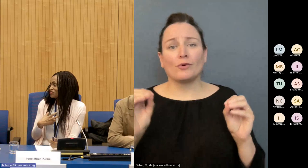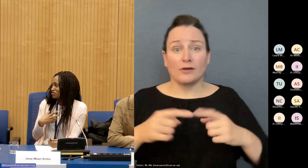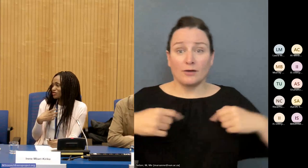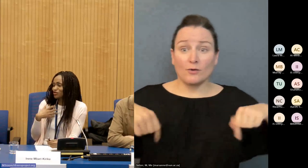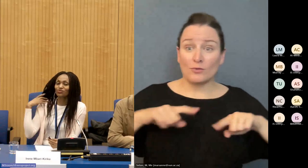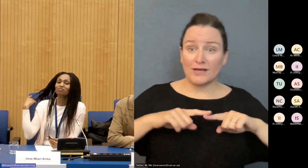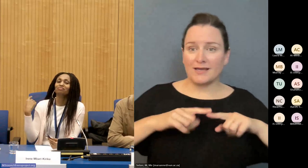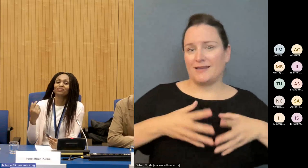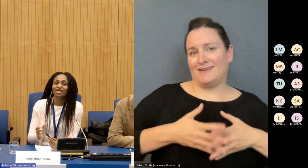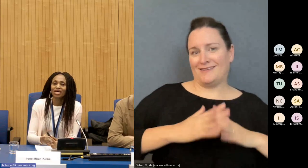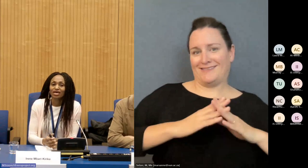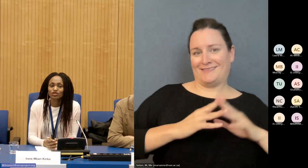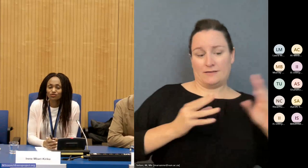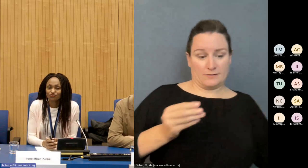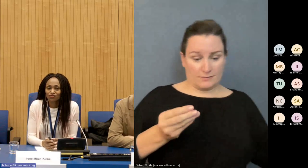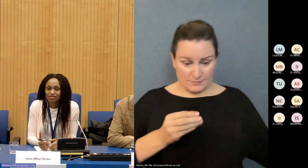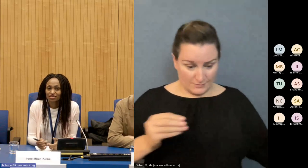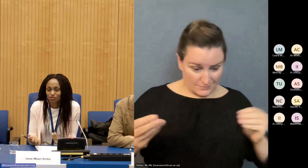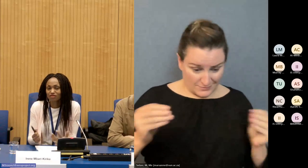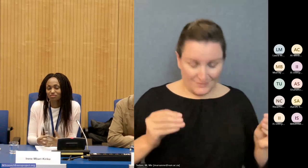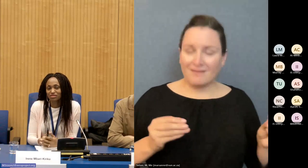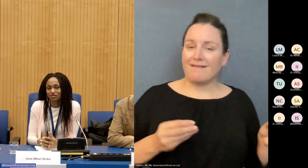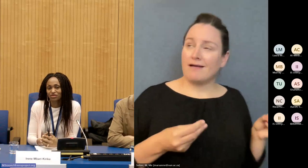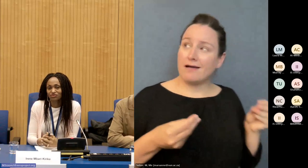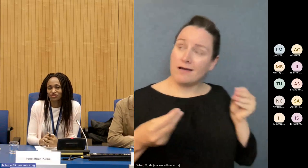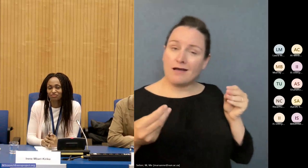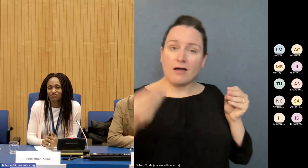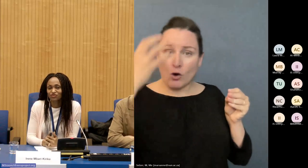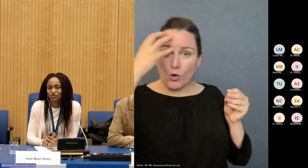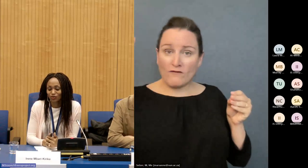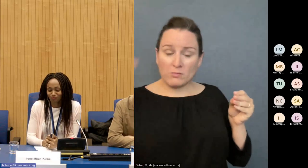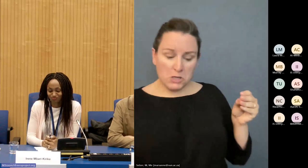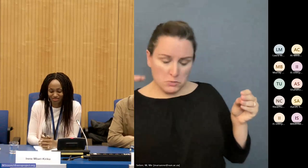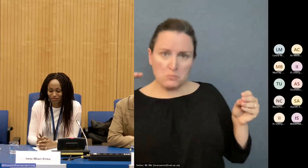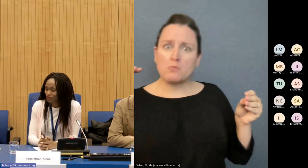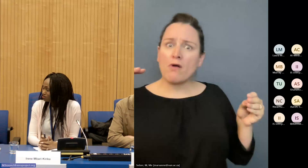have something to show them, you find that most governments are very receptive. Thank you very